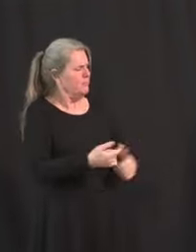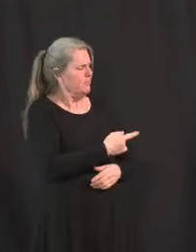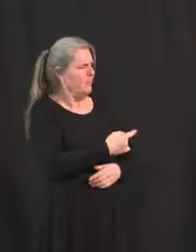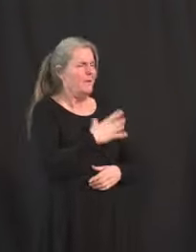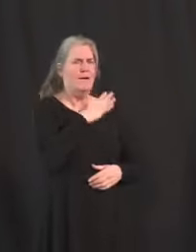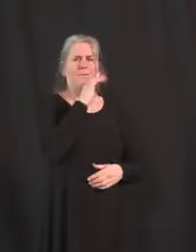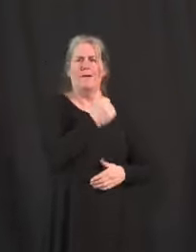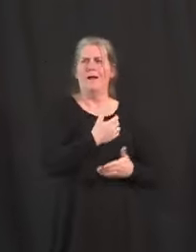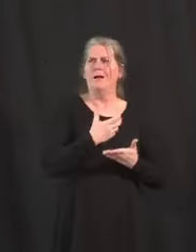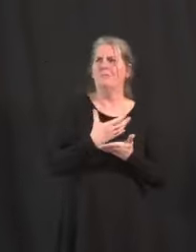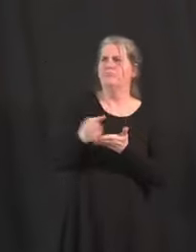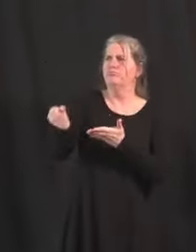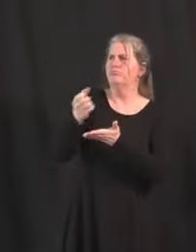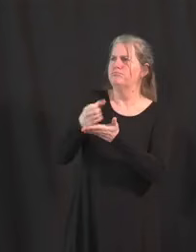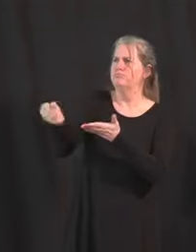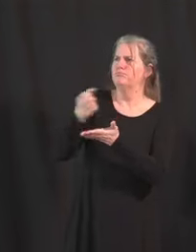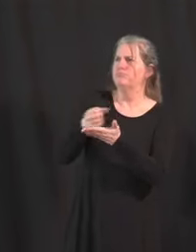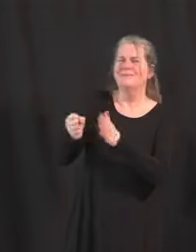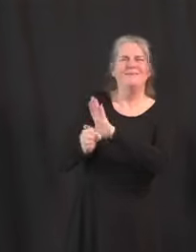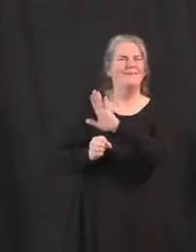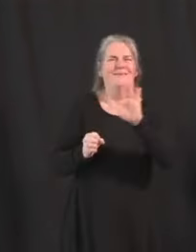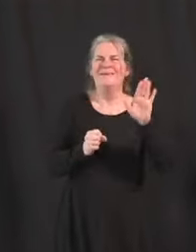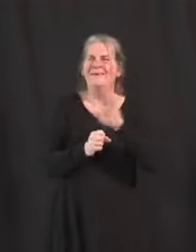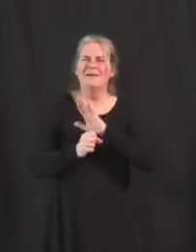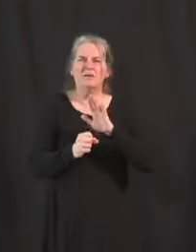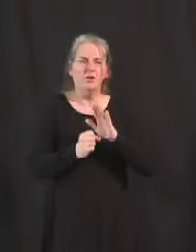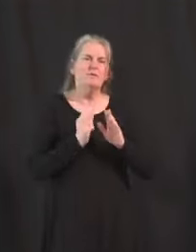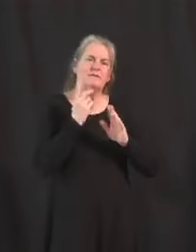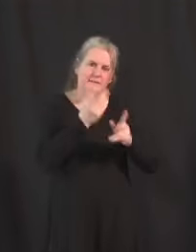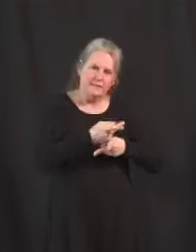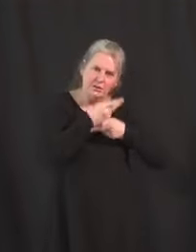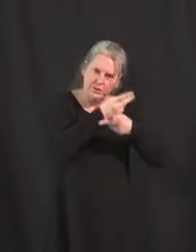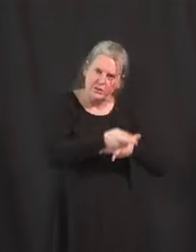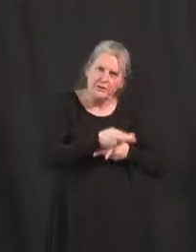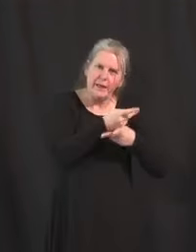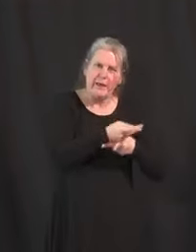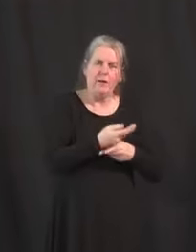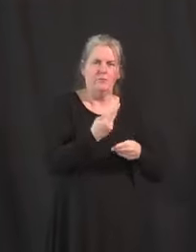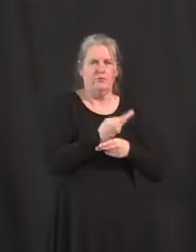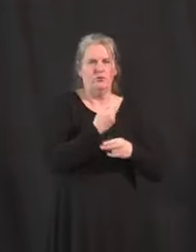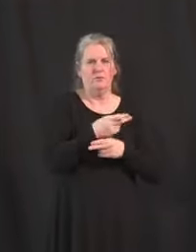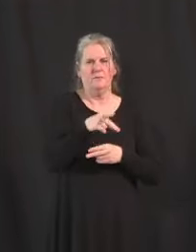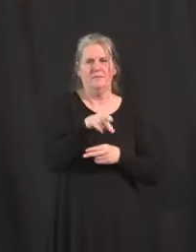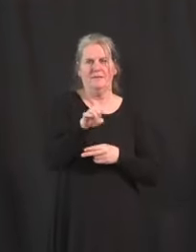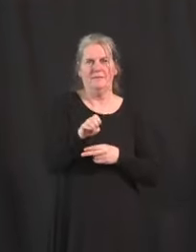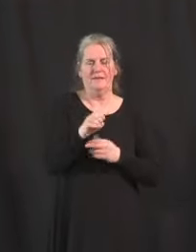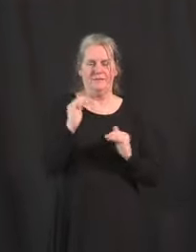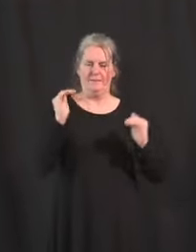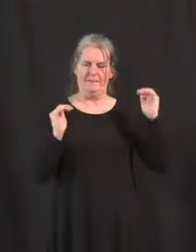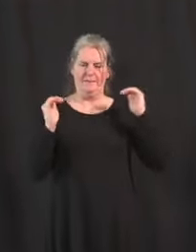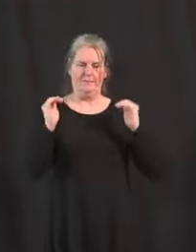ALL KINDS OF PPE OR OVERUSE PPE. IT'S A CONTINUED BALANCE BETWEEN